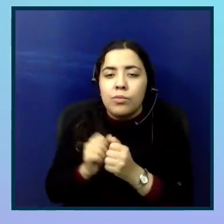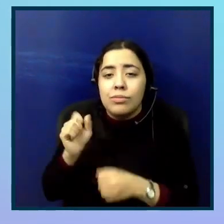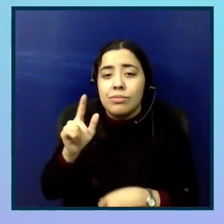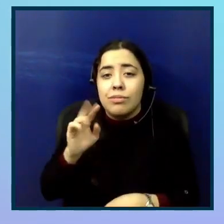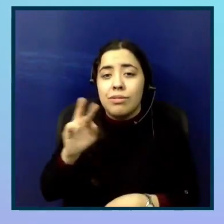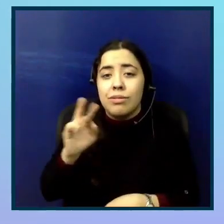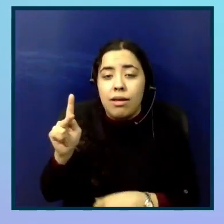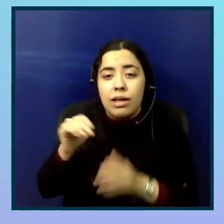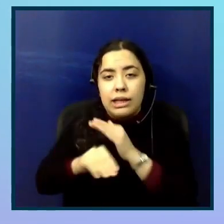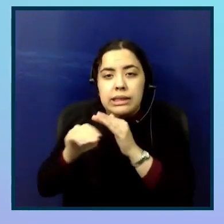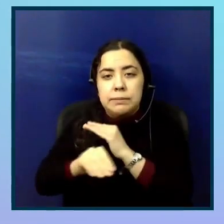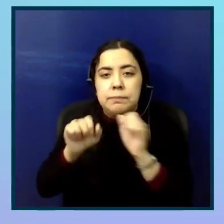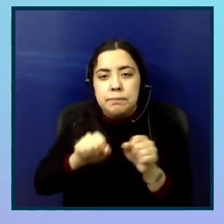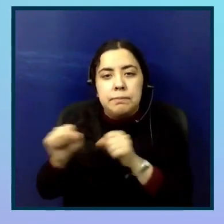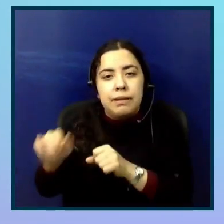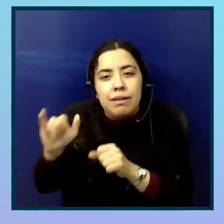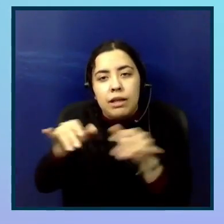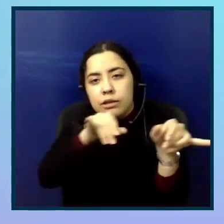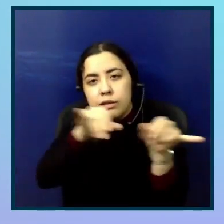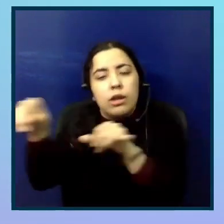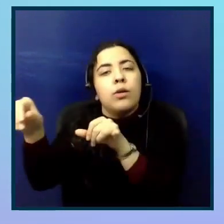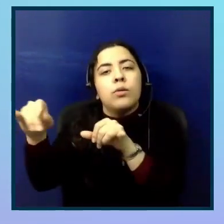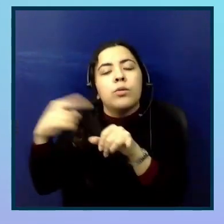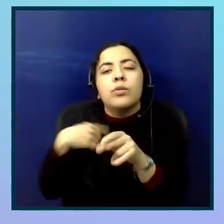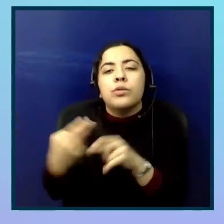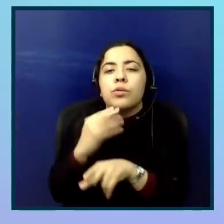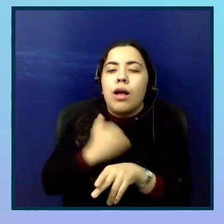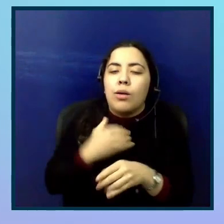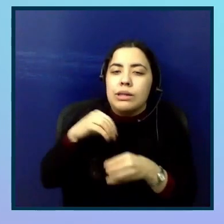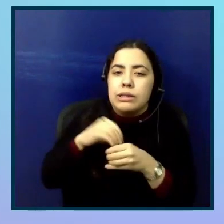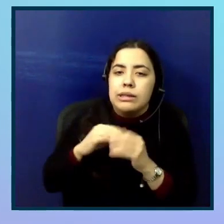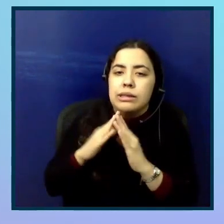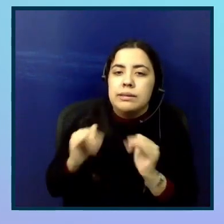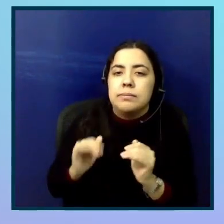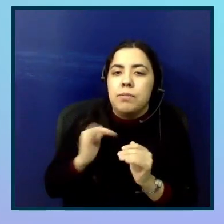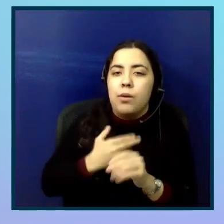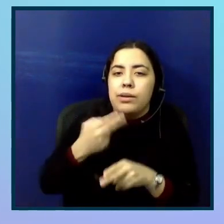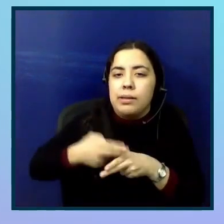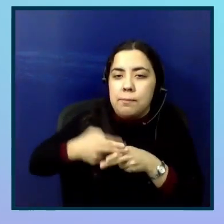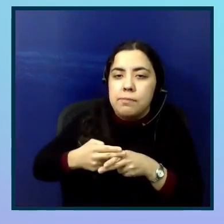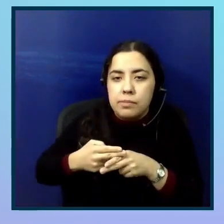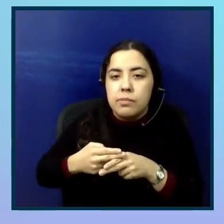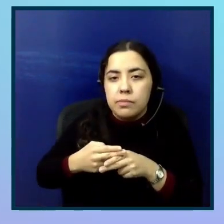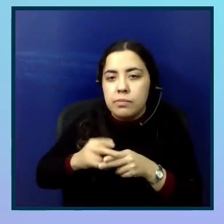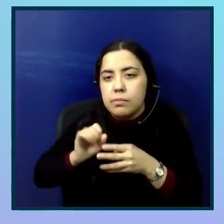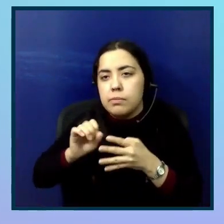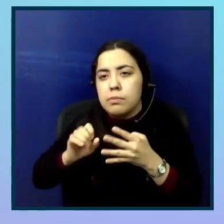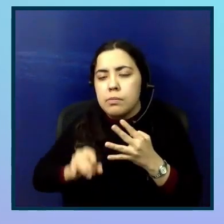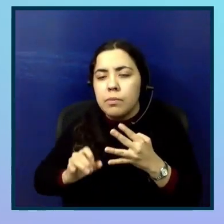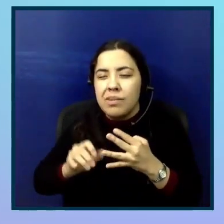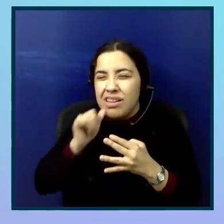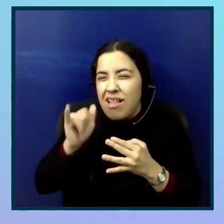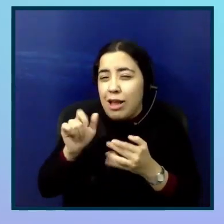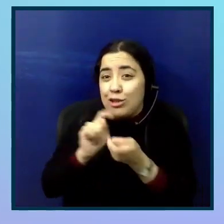we've been able to use kind of like those internal names. So I wouldn't say it's like translating all the full WCAG